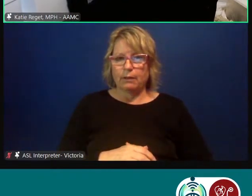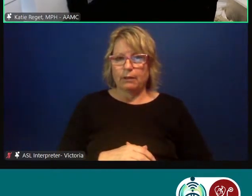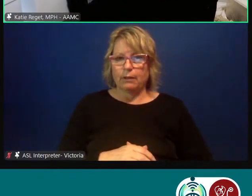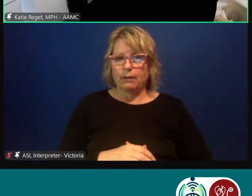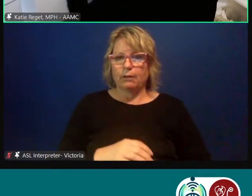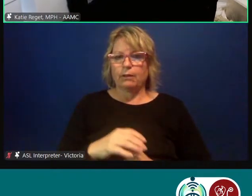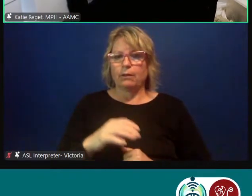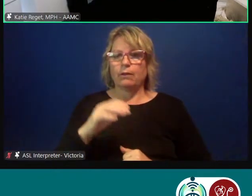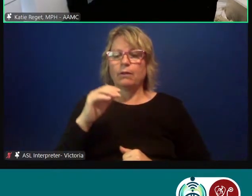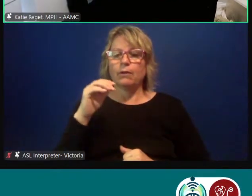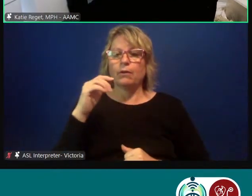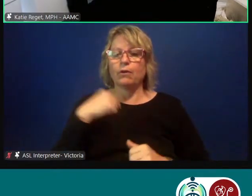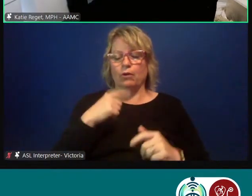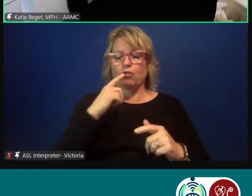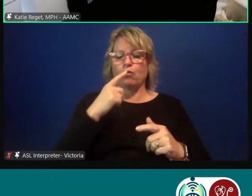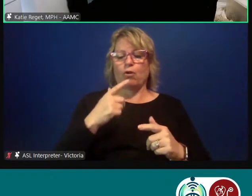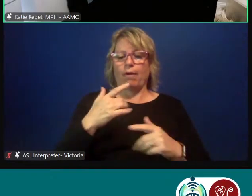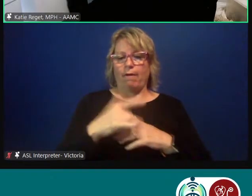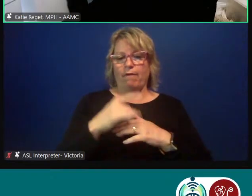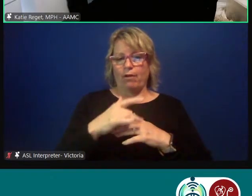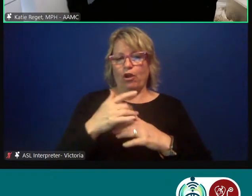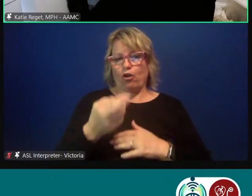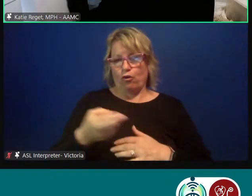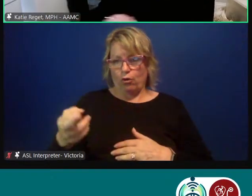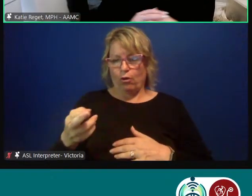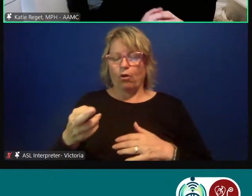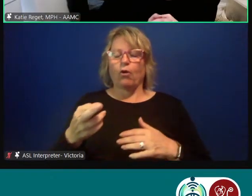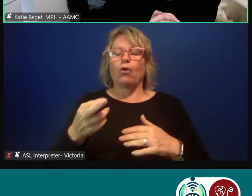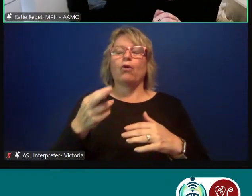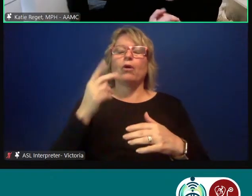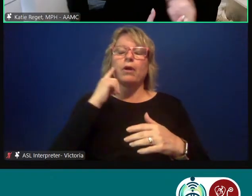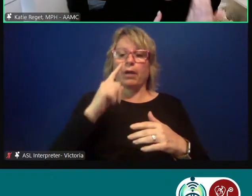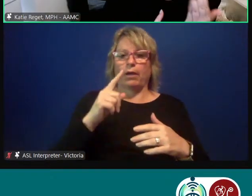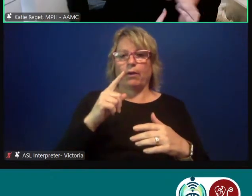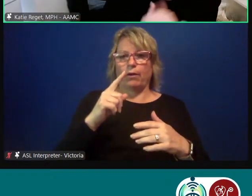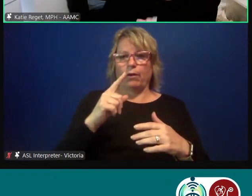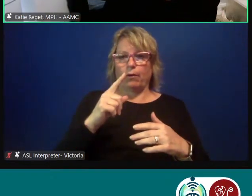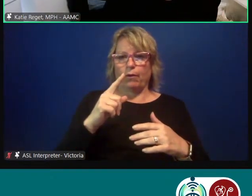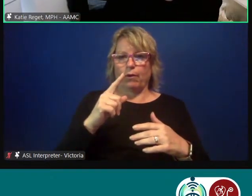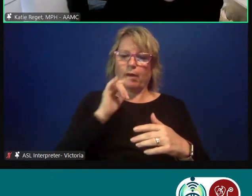currently available resources that the AAMC has curated, not only from our organization,